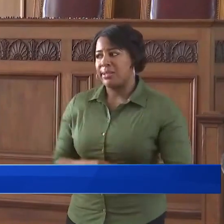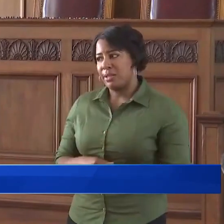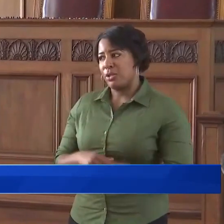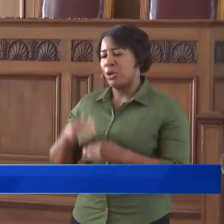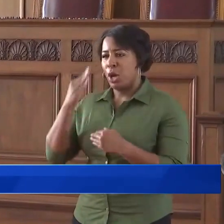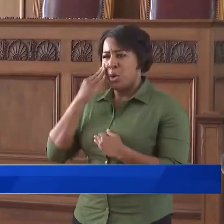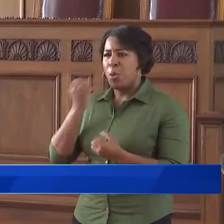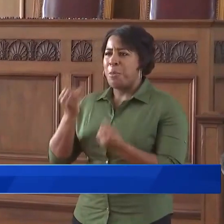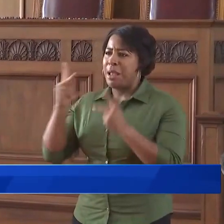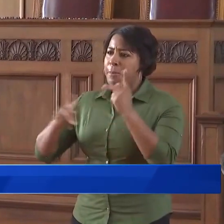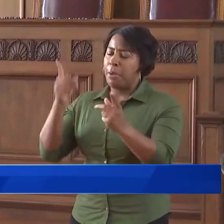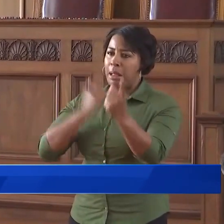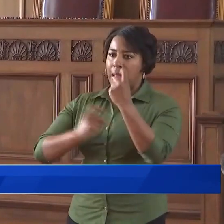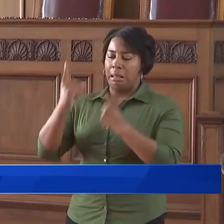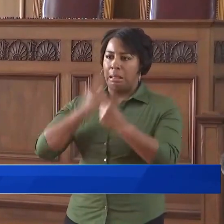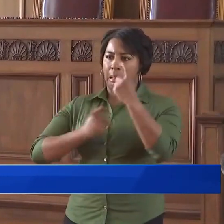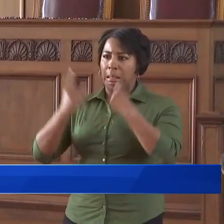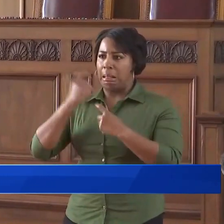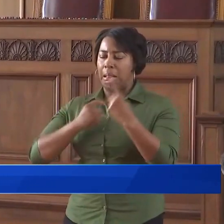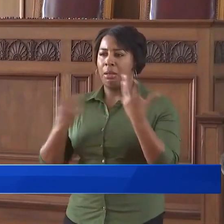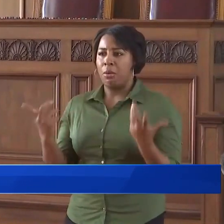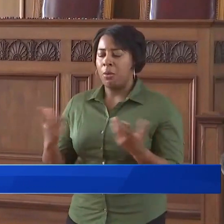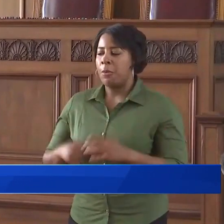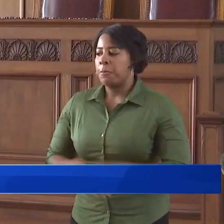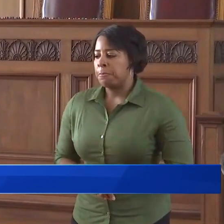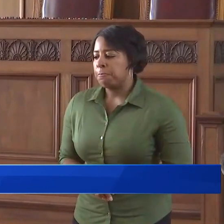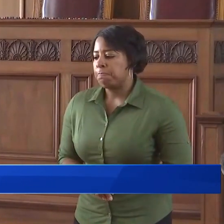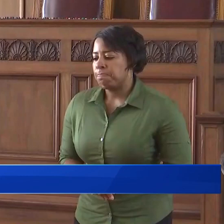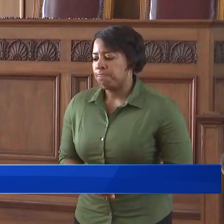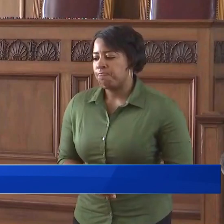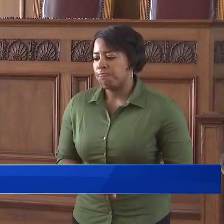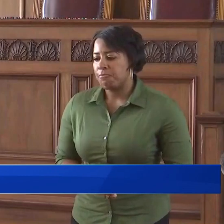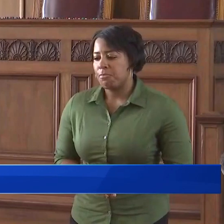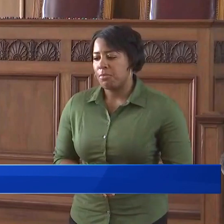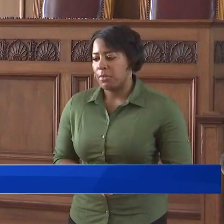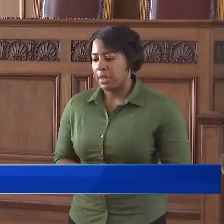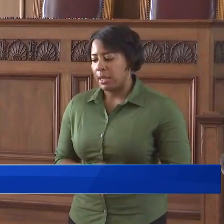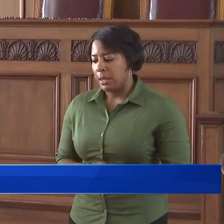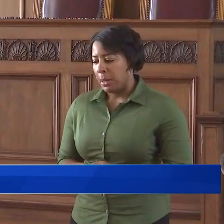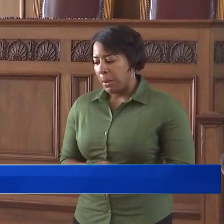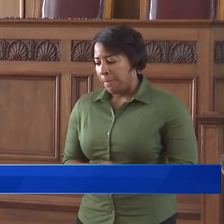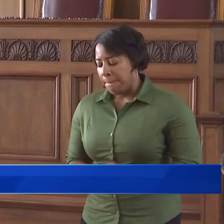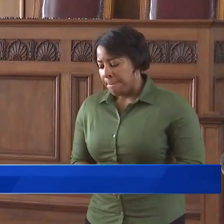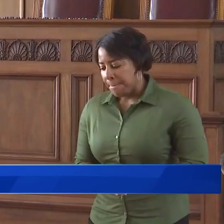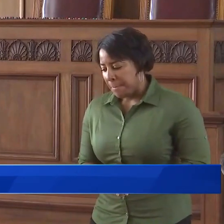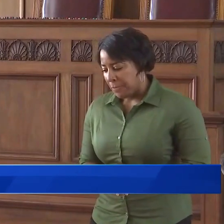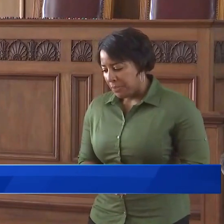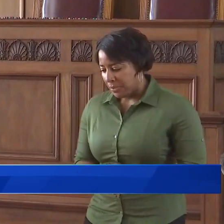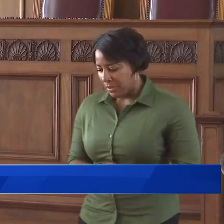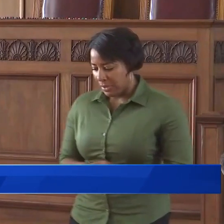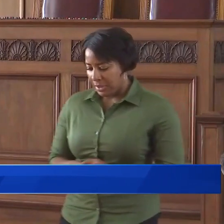GATHERINGS OF ANY SIZE-- INCLUDING DRIVE -IN GATHERINGS THAT CANNOT MAINTIAN A